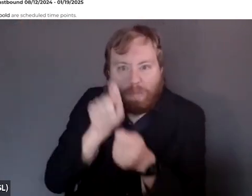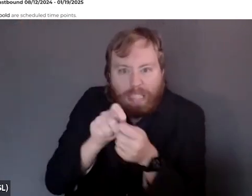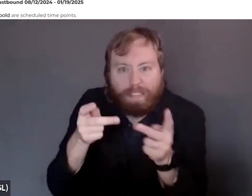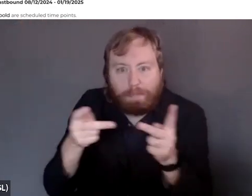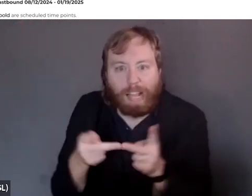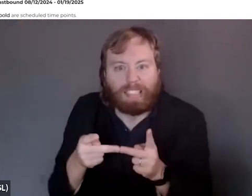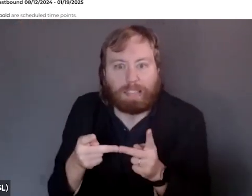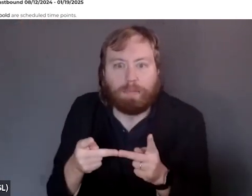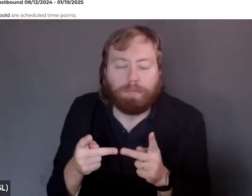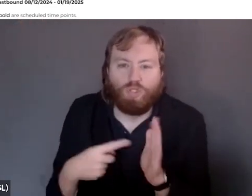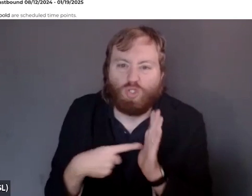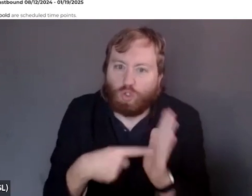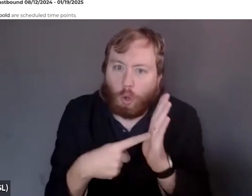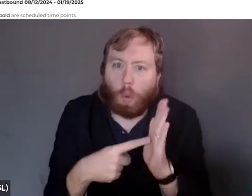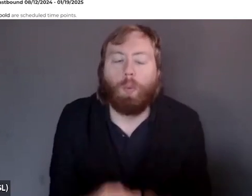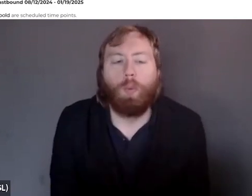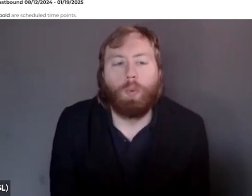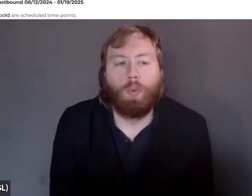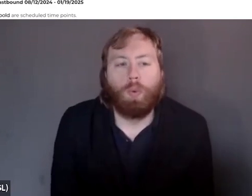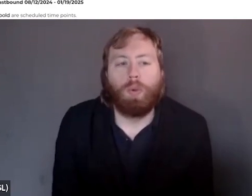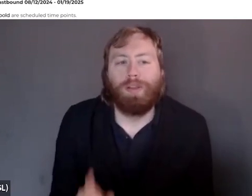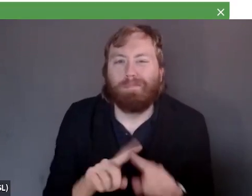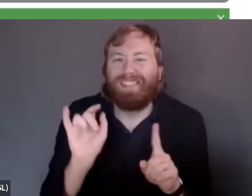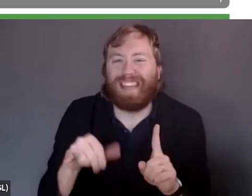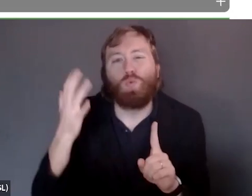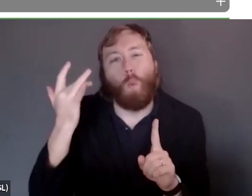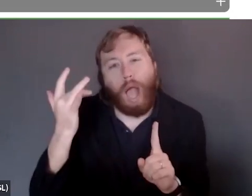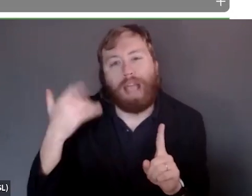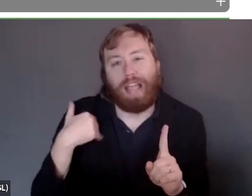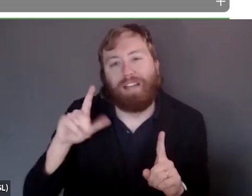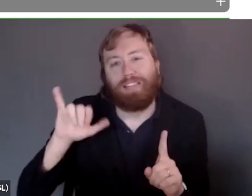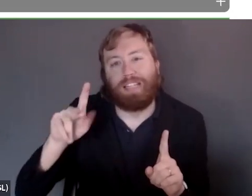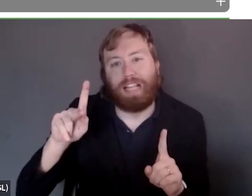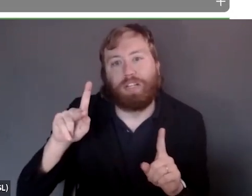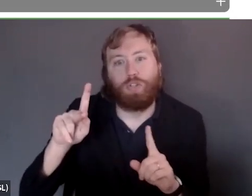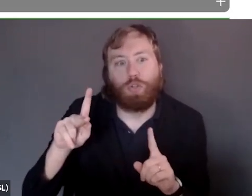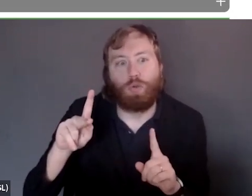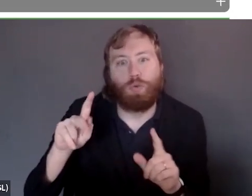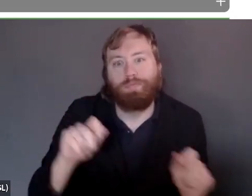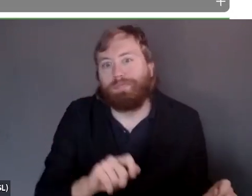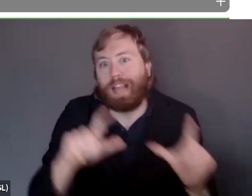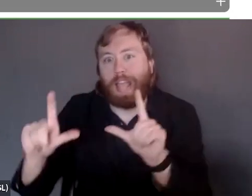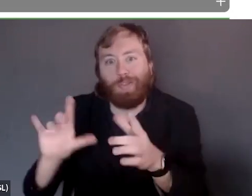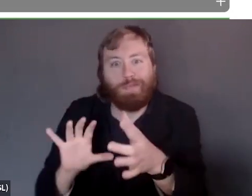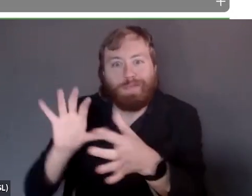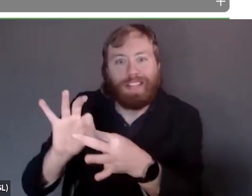That's the purpose of a link, is to take you to new content. Now, links can appear in other formats, as we know.